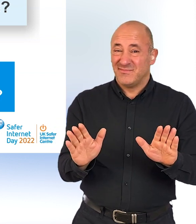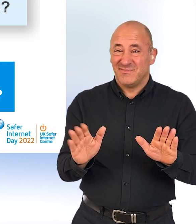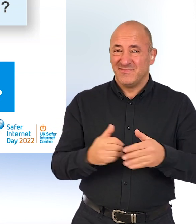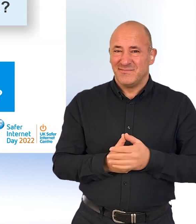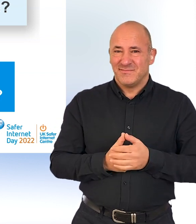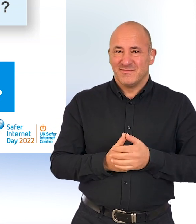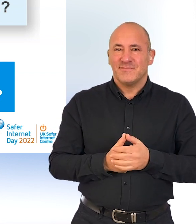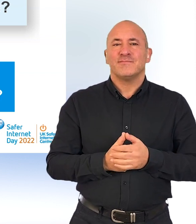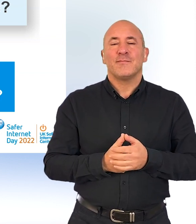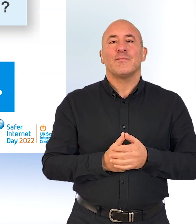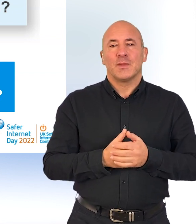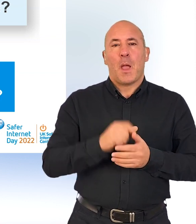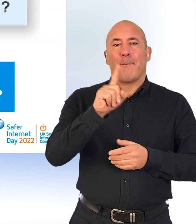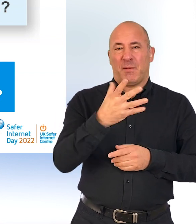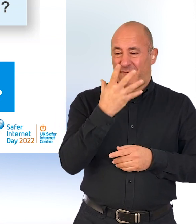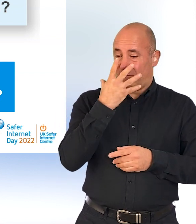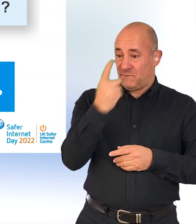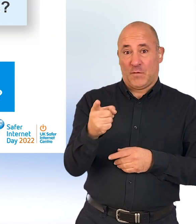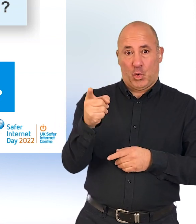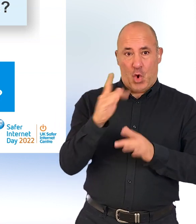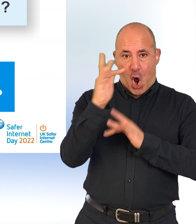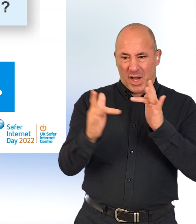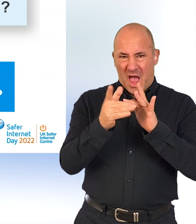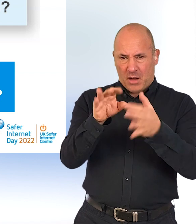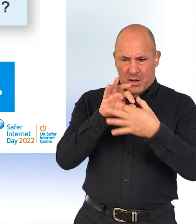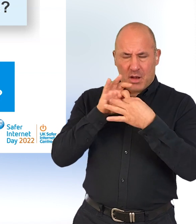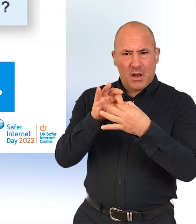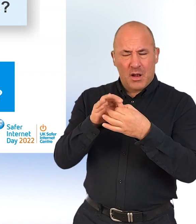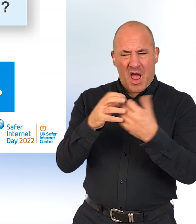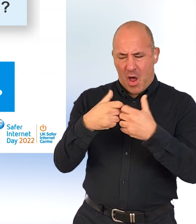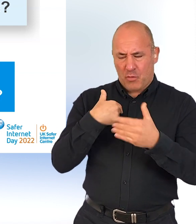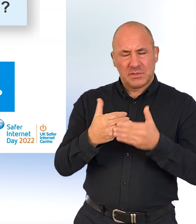How do you keep yourselves safe when interacting with people you don’t know online?